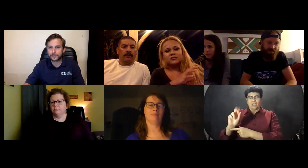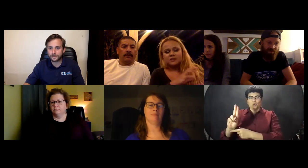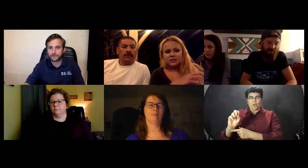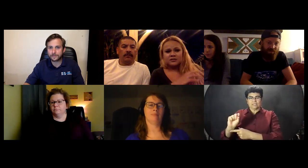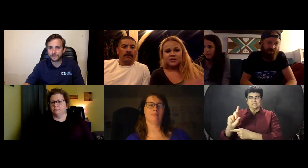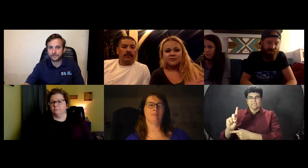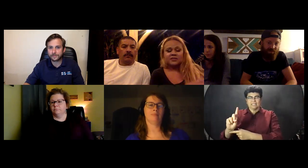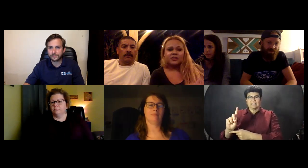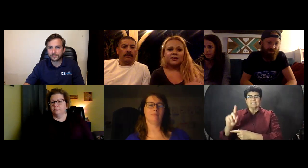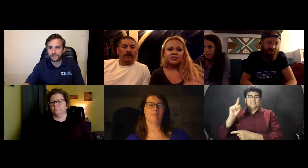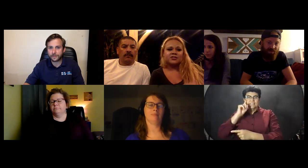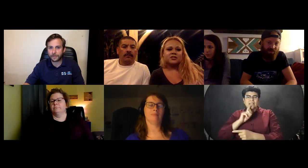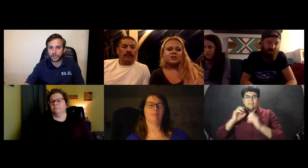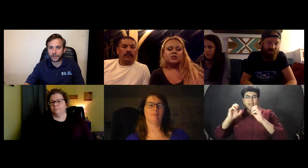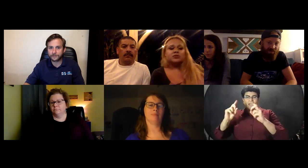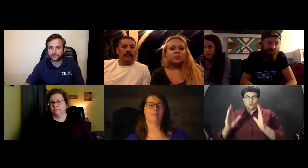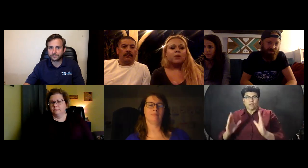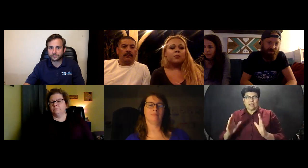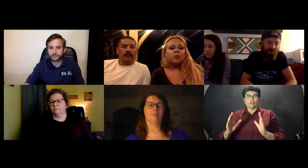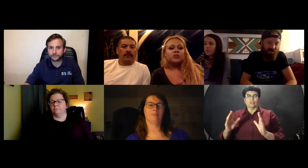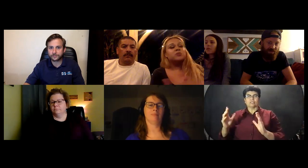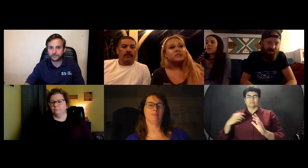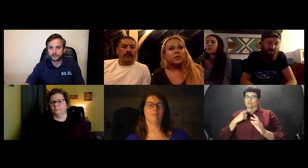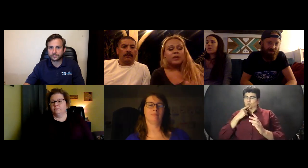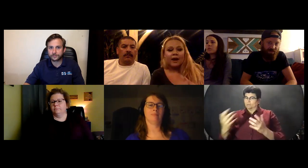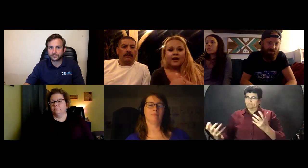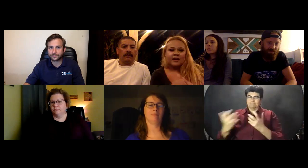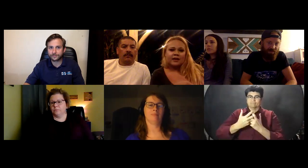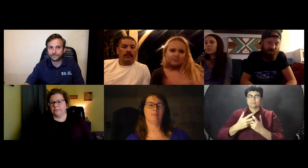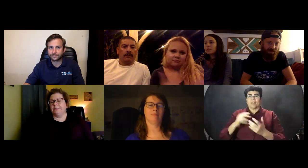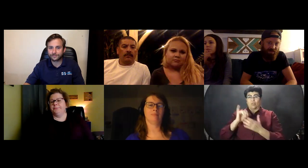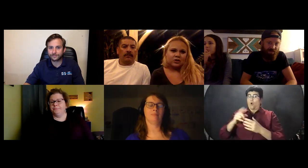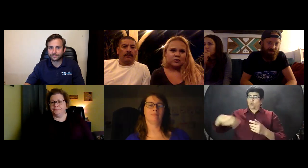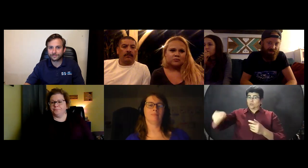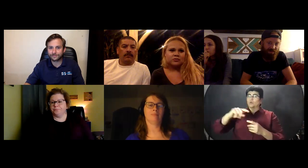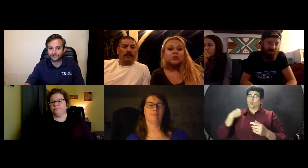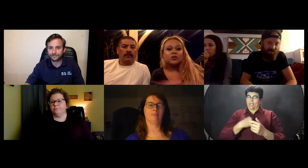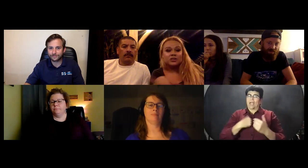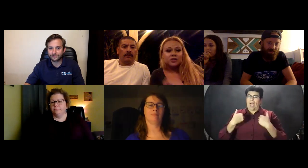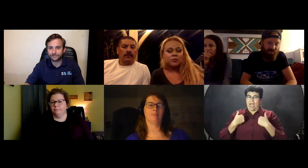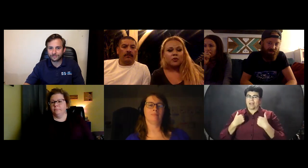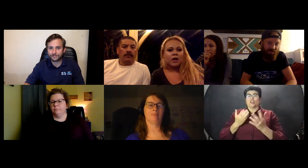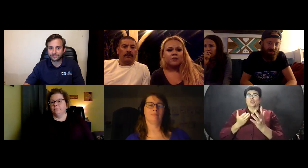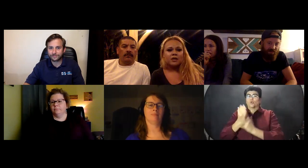the deaf educators you know jump on boards the ones that we had at